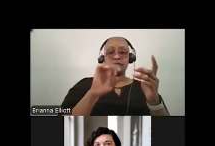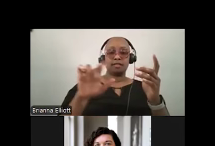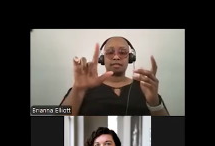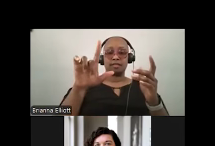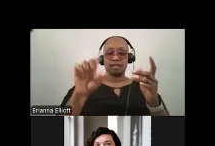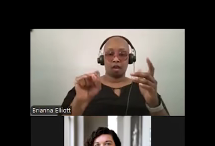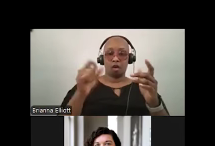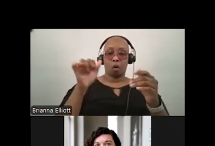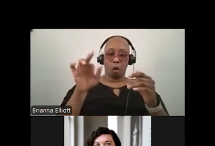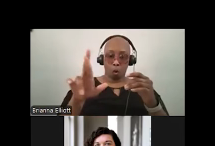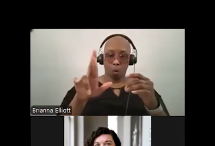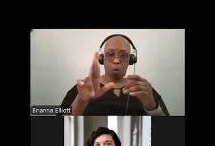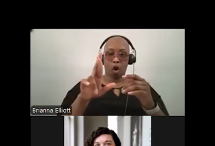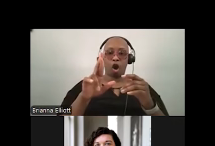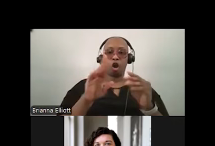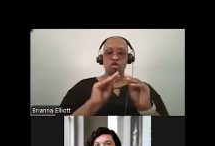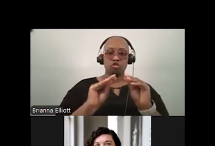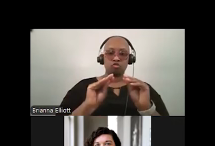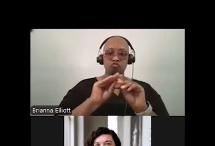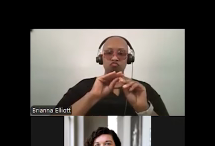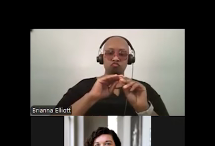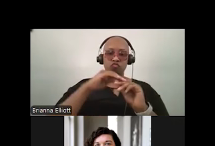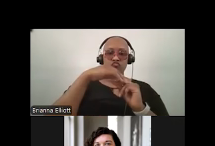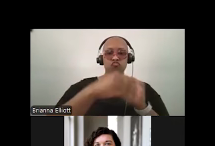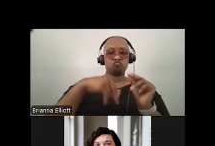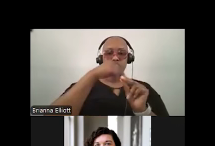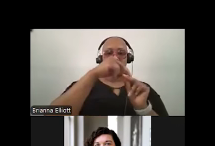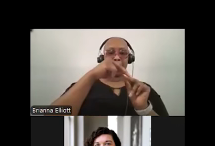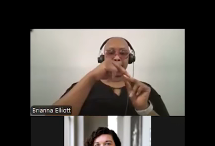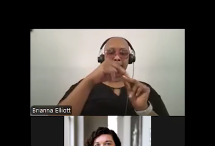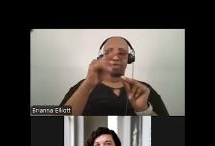it's still not all visible. So, I have my wrap text function up here. And you'll see it'll wrap